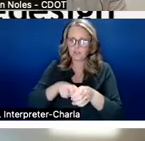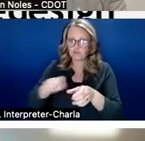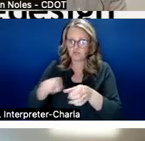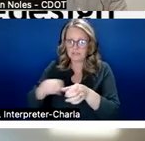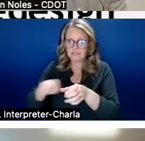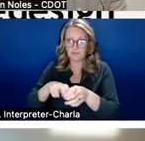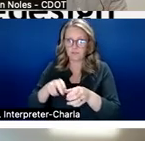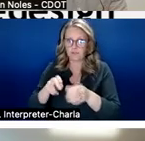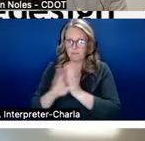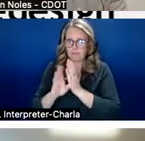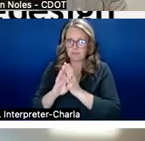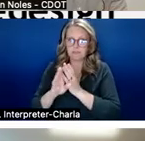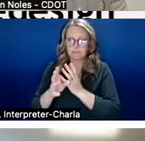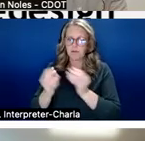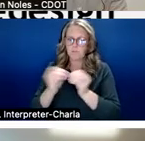and from Front Range Community College.